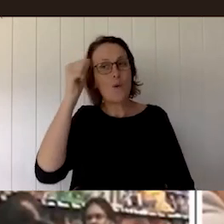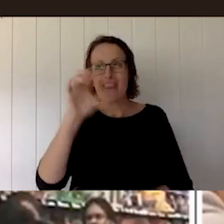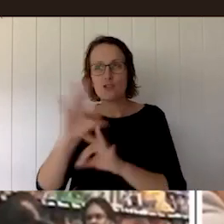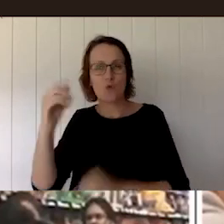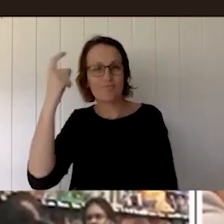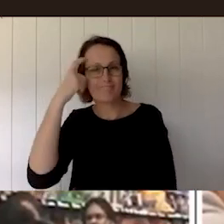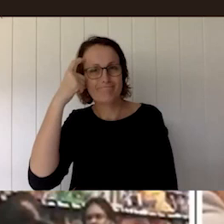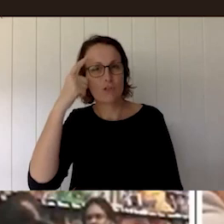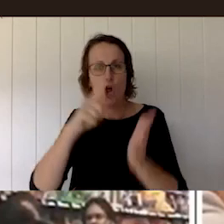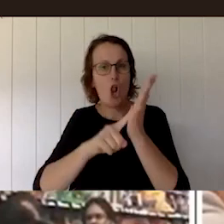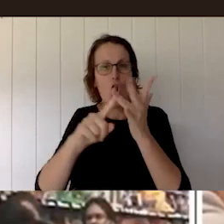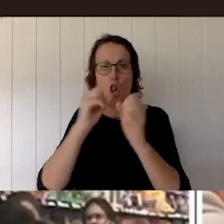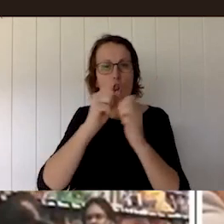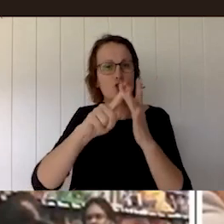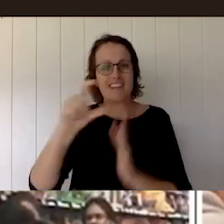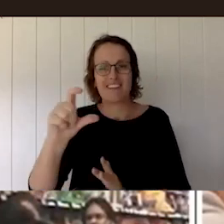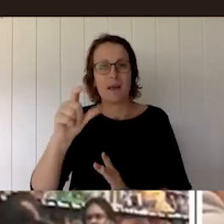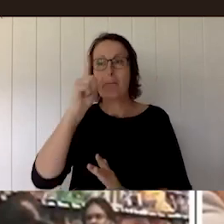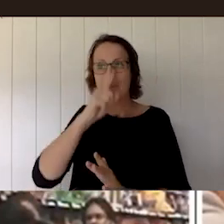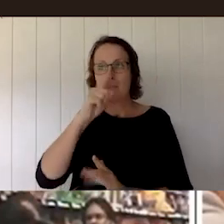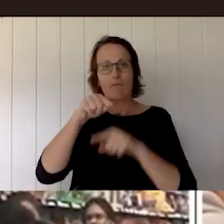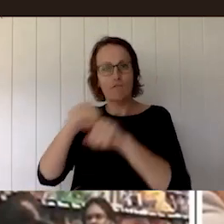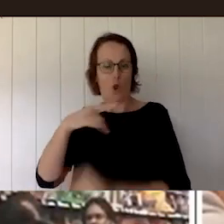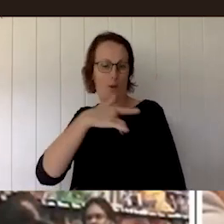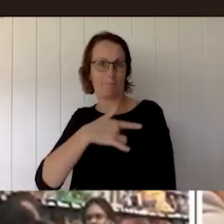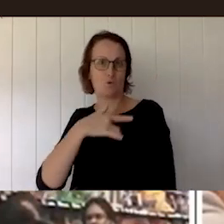the key to what drives humans. And what I want to invite you to do is